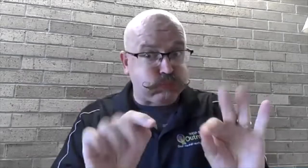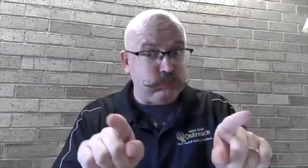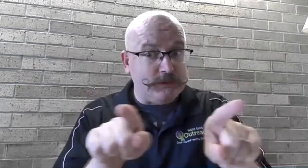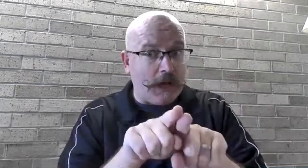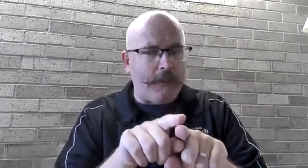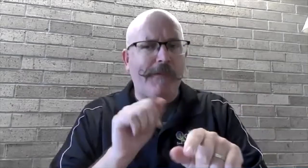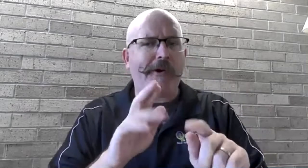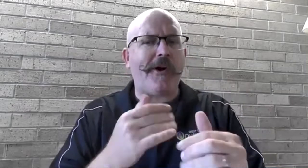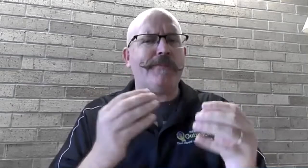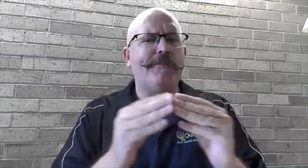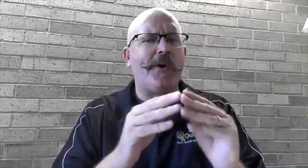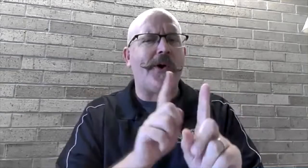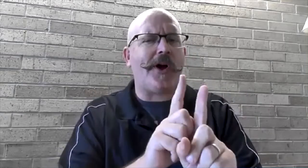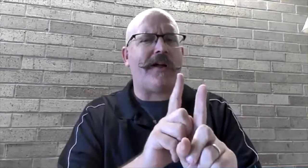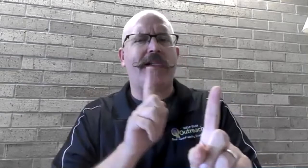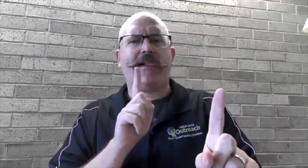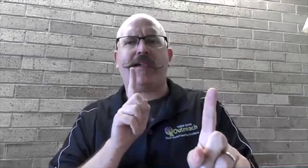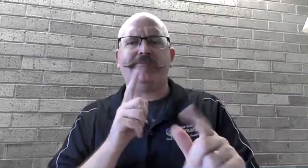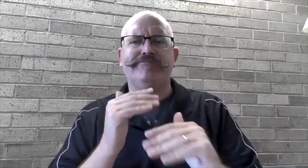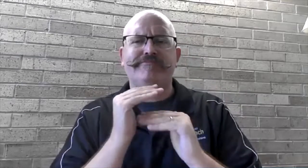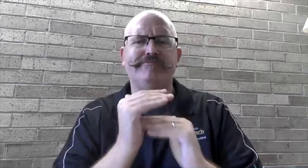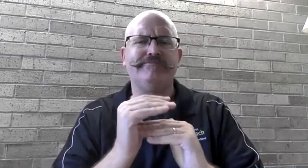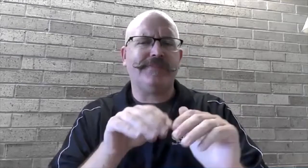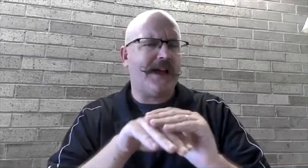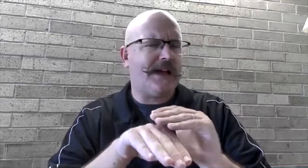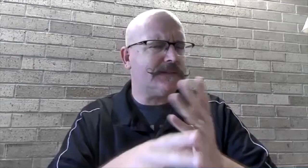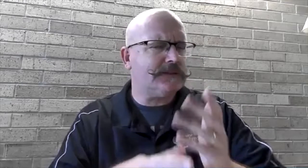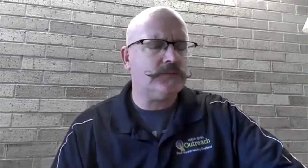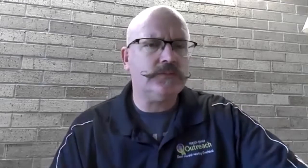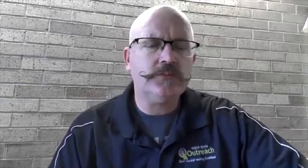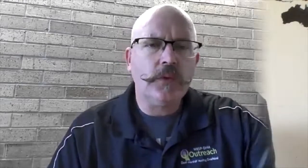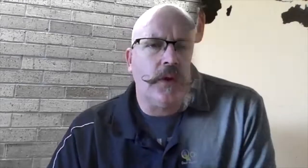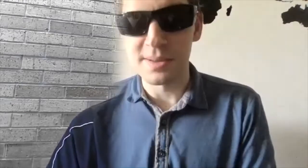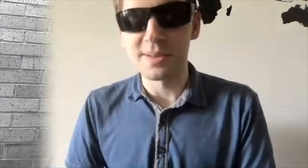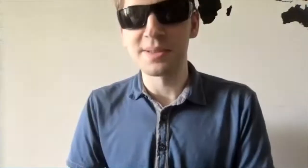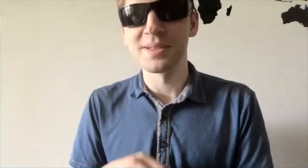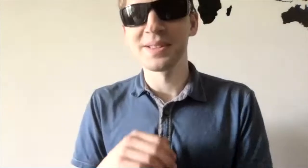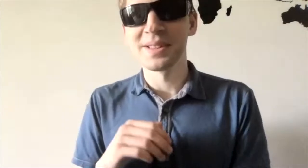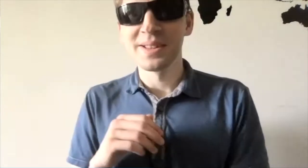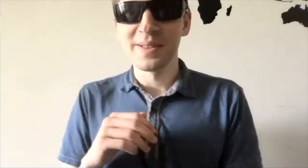Do you have interpreters who are staying that six feet away? How are they handling those situations?